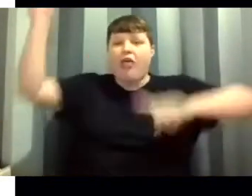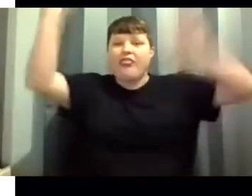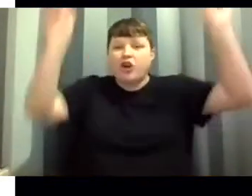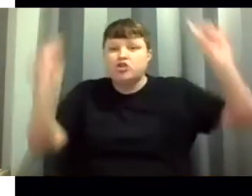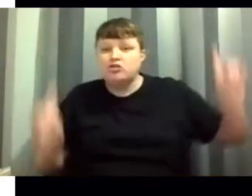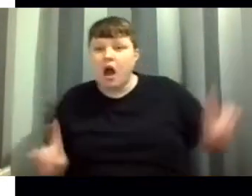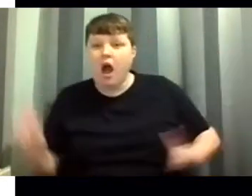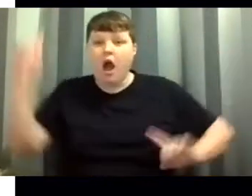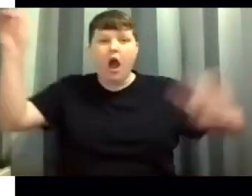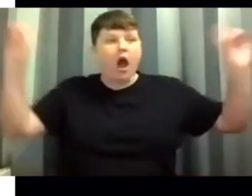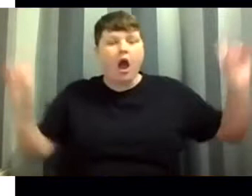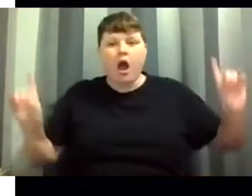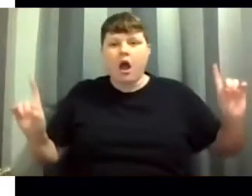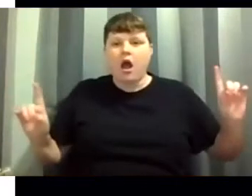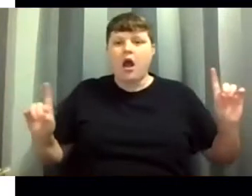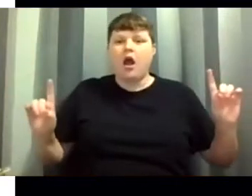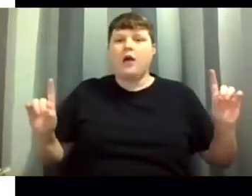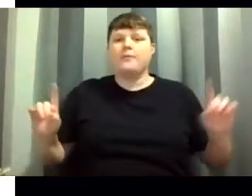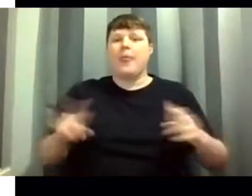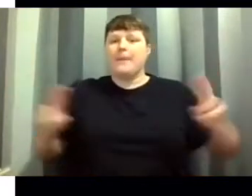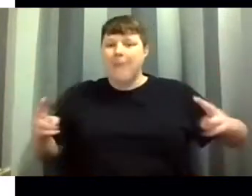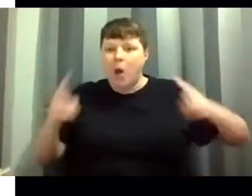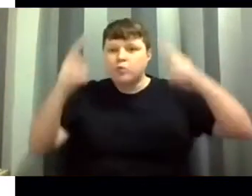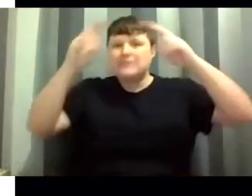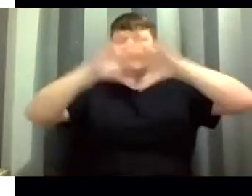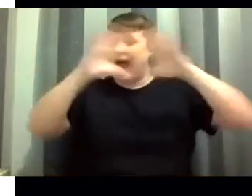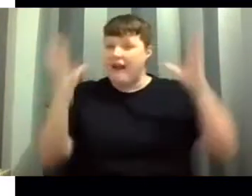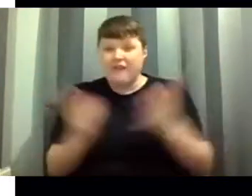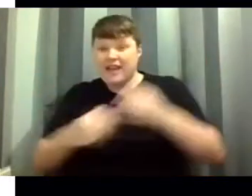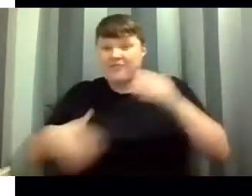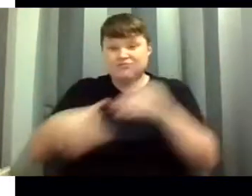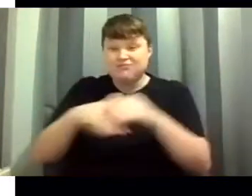effects of the land surface and the mountains. All of those processes need to be represented